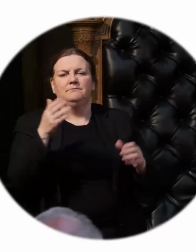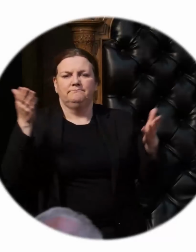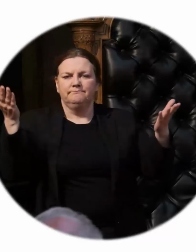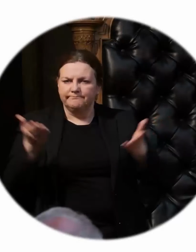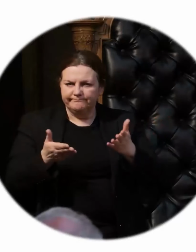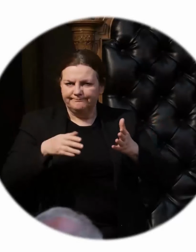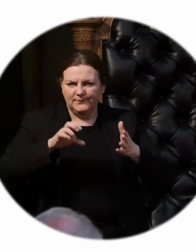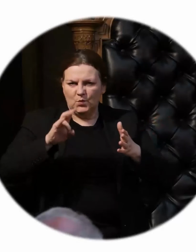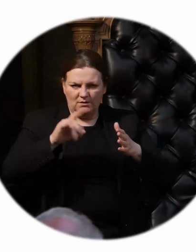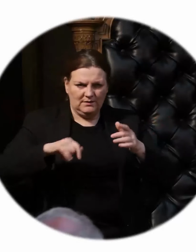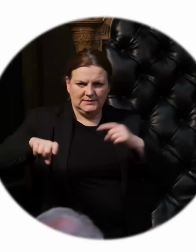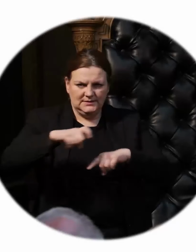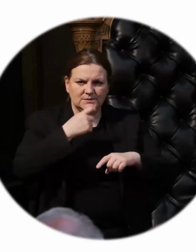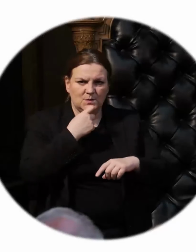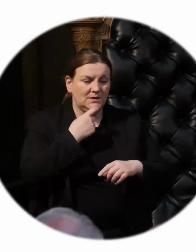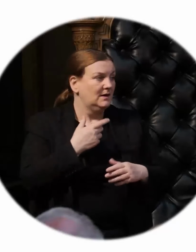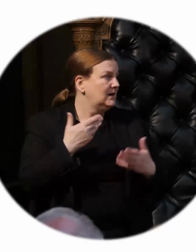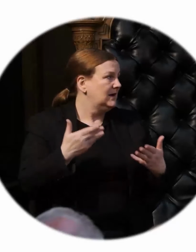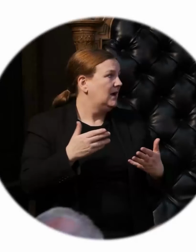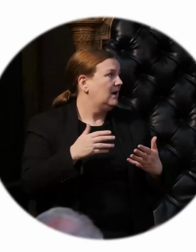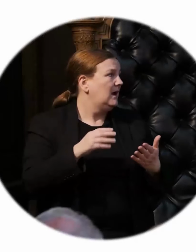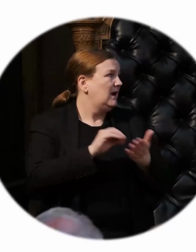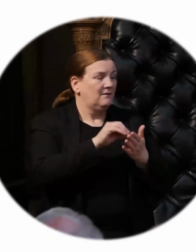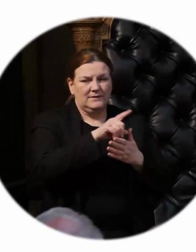now of course have become filled in with lakes.